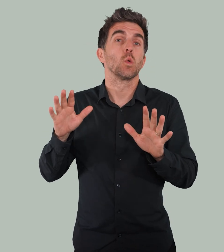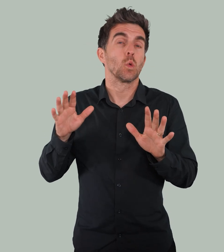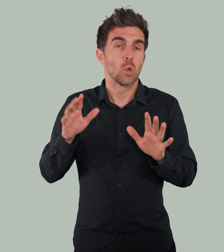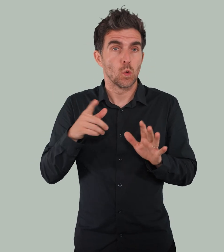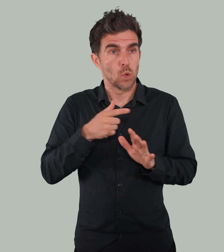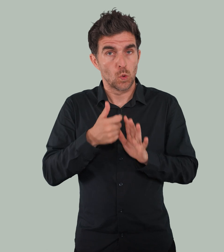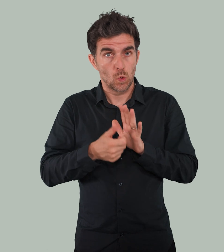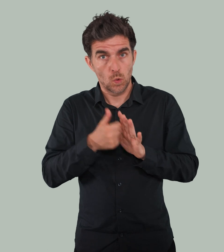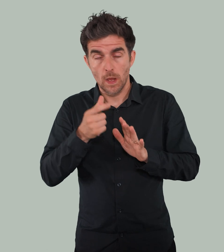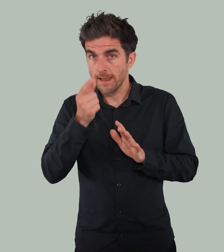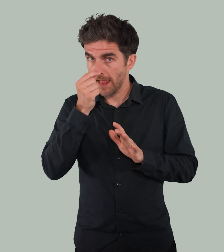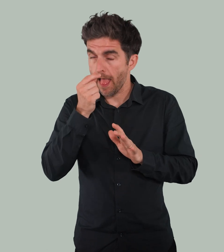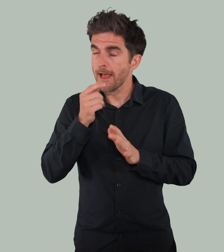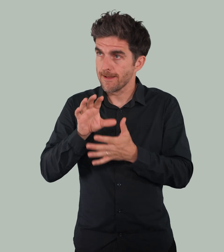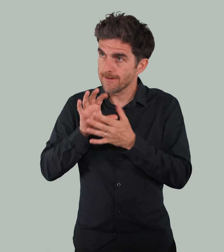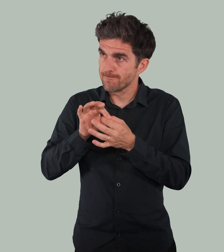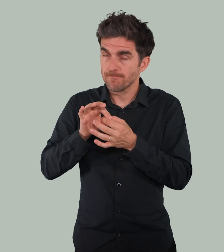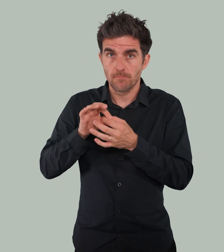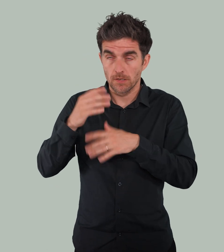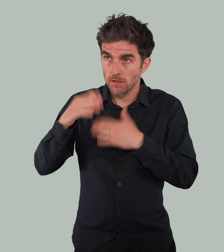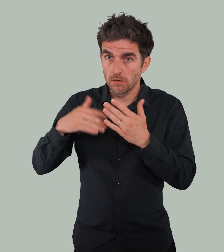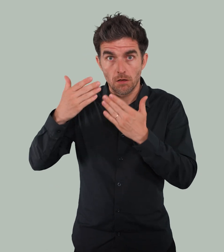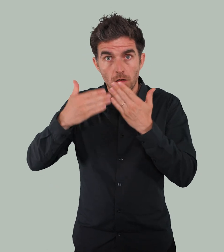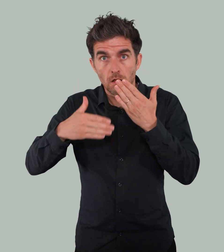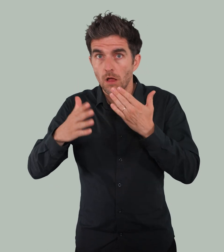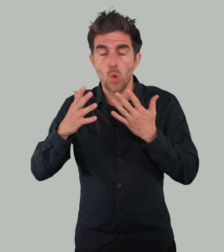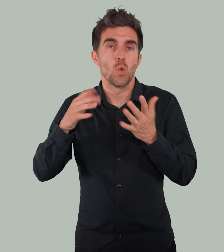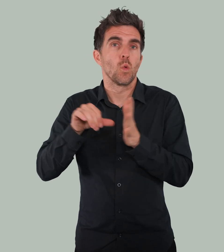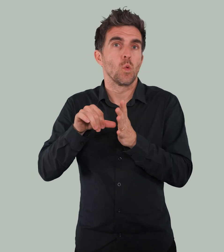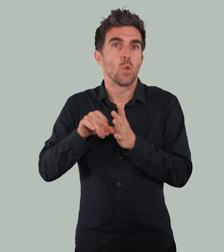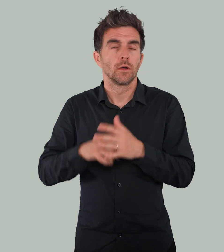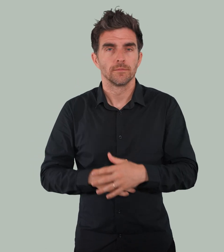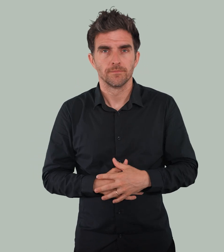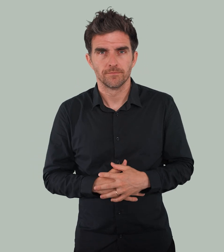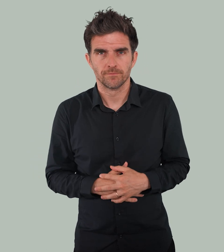their ability to engage with the process over time.